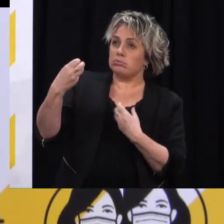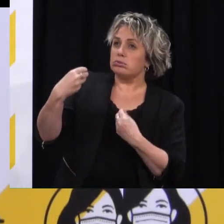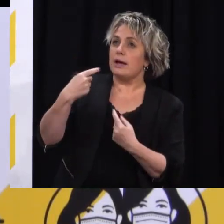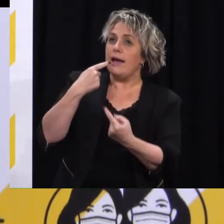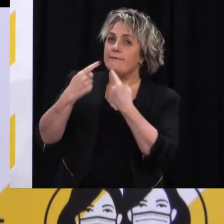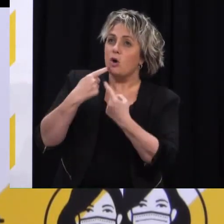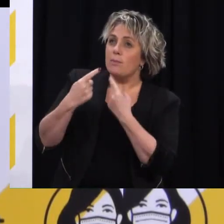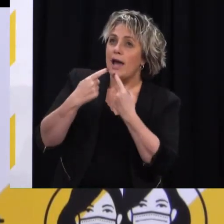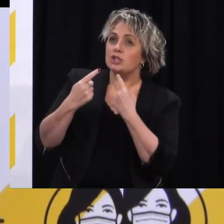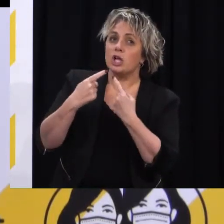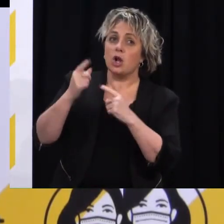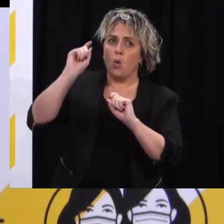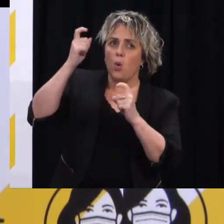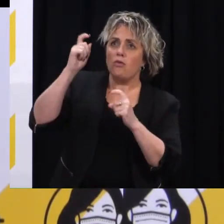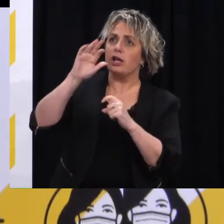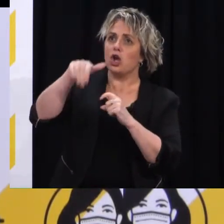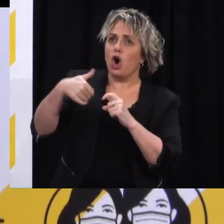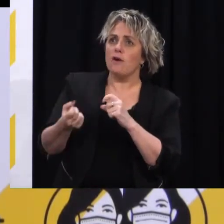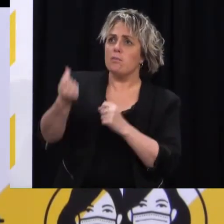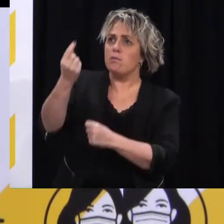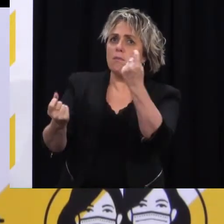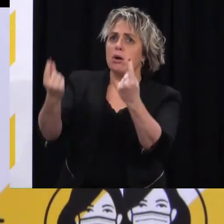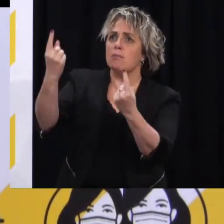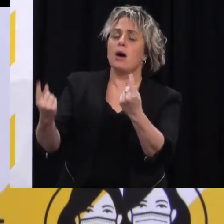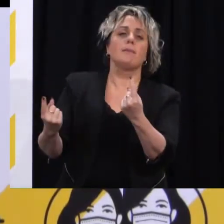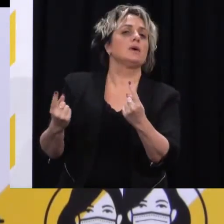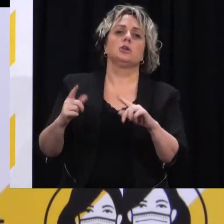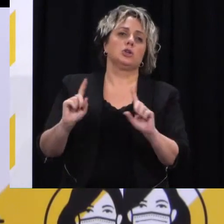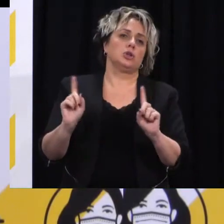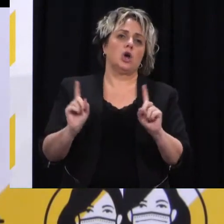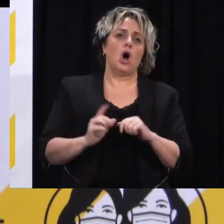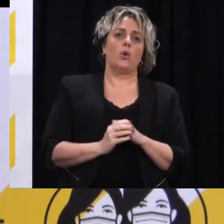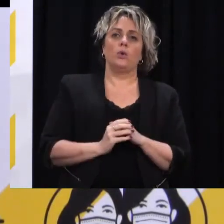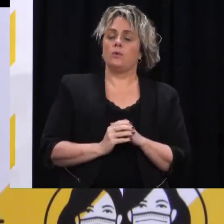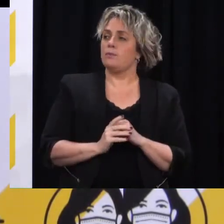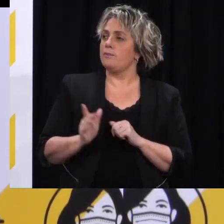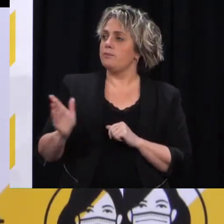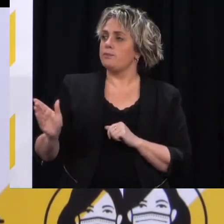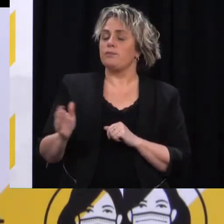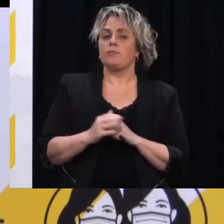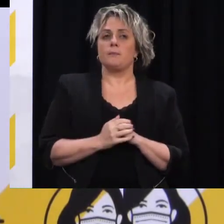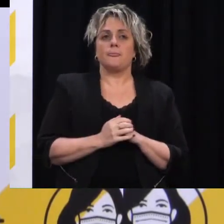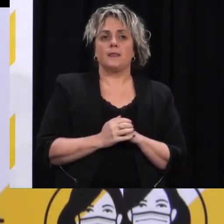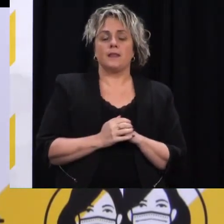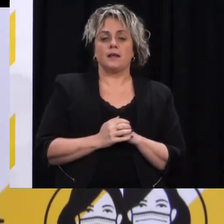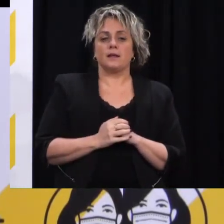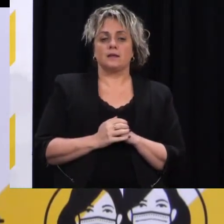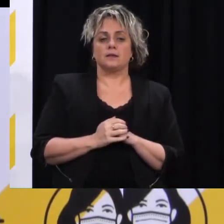the outbreak. At the moment there's nothing that our ASK